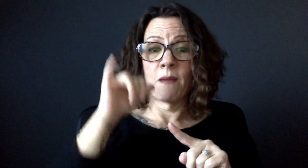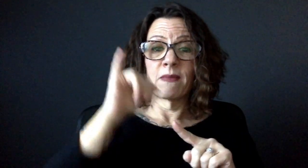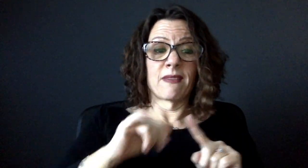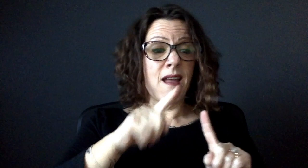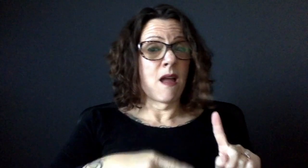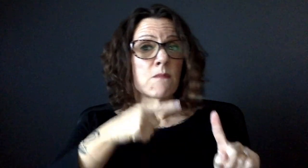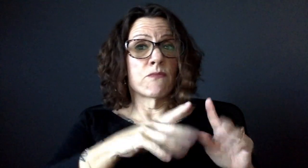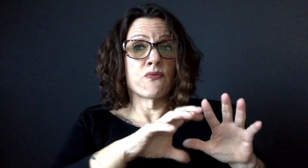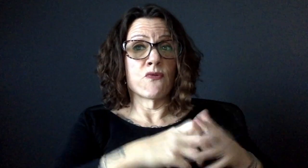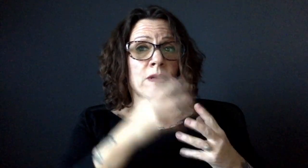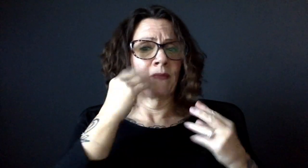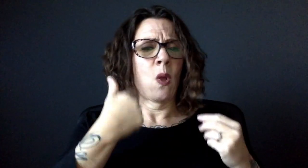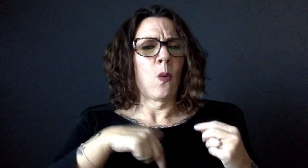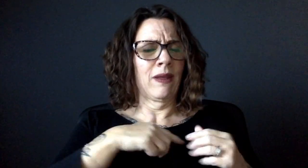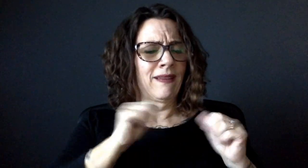From this starting point,